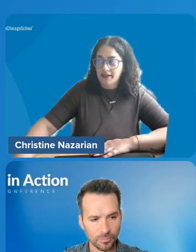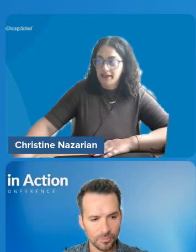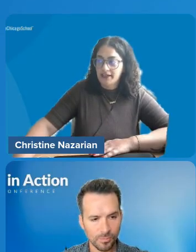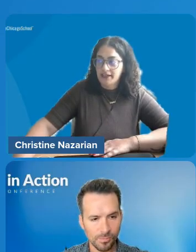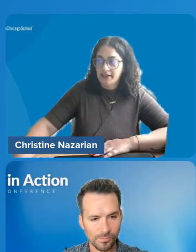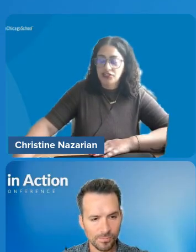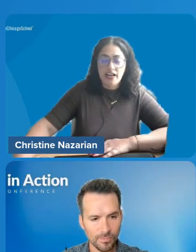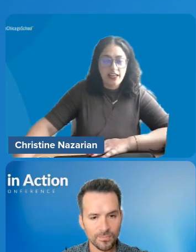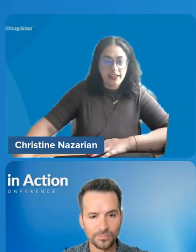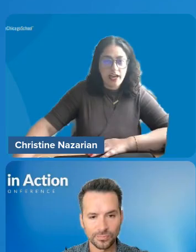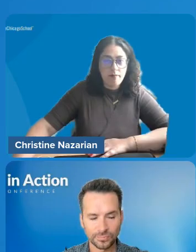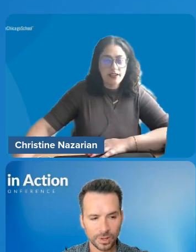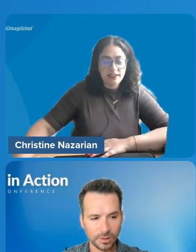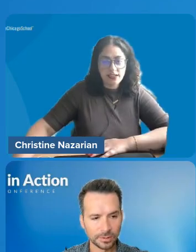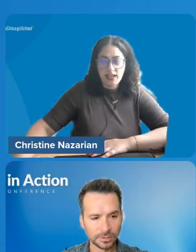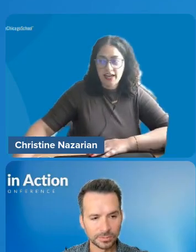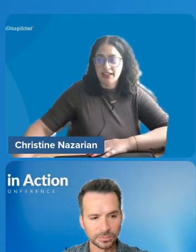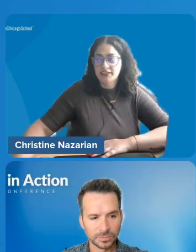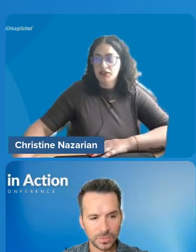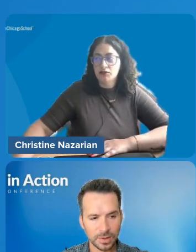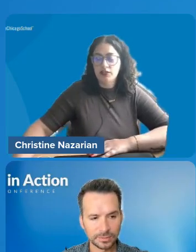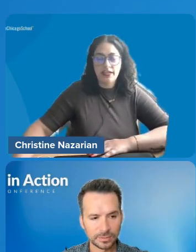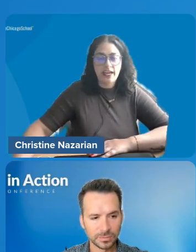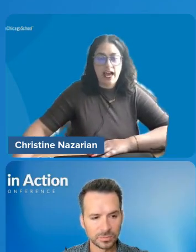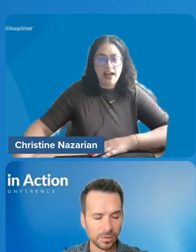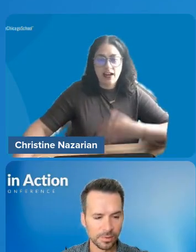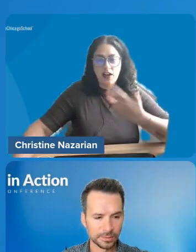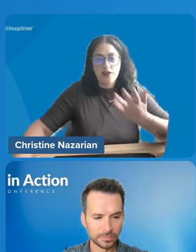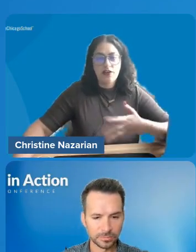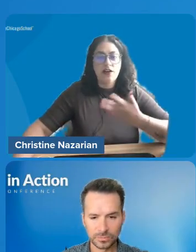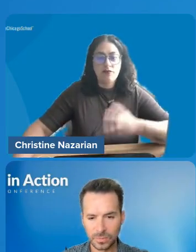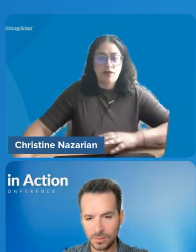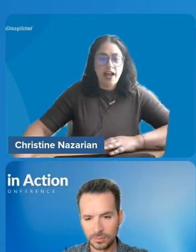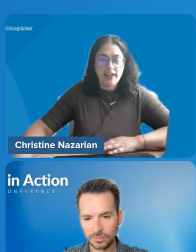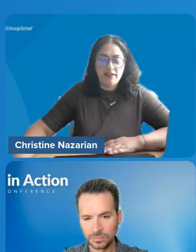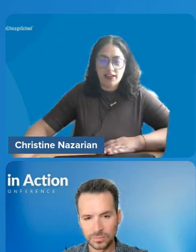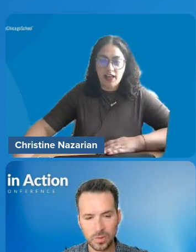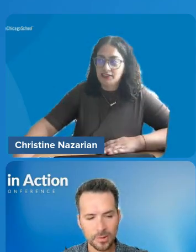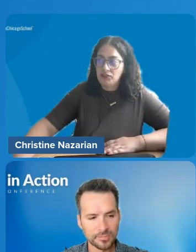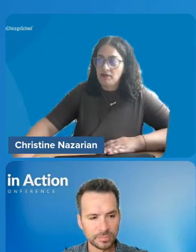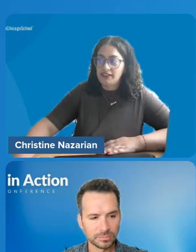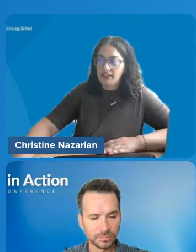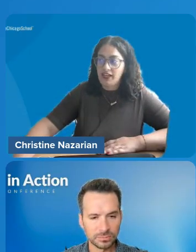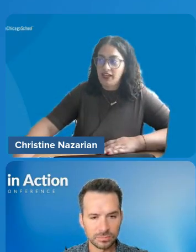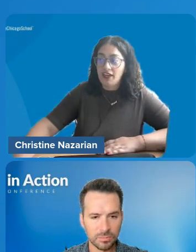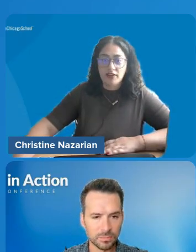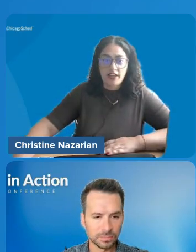intersectionality amongst the clients. So looking at the variety of clients you may see in real life.